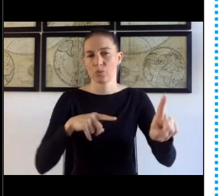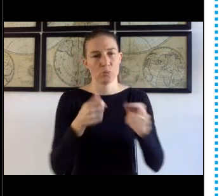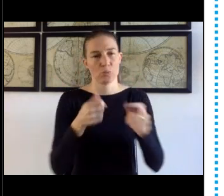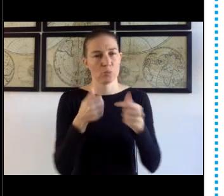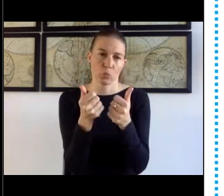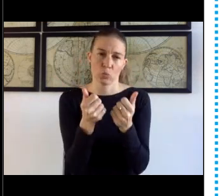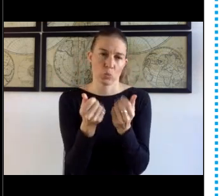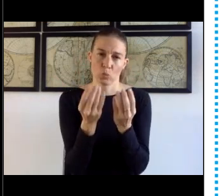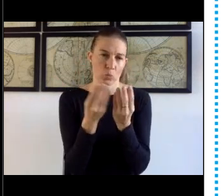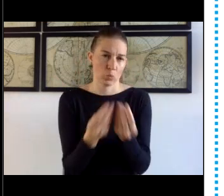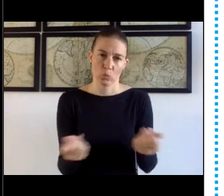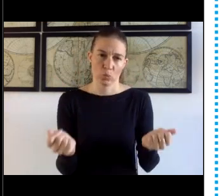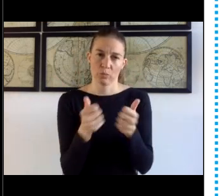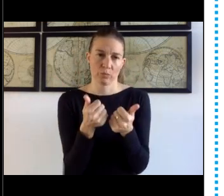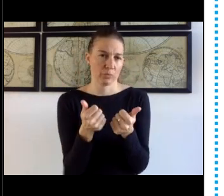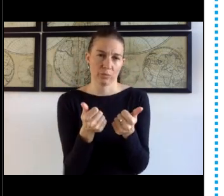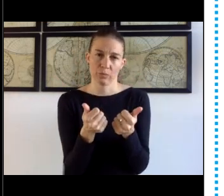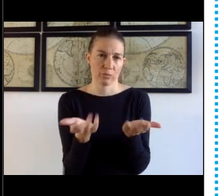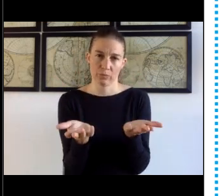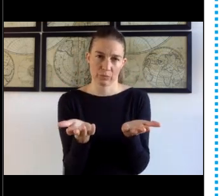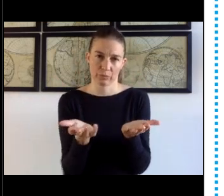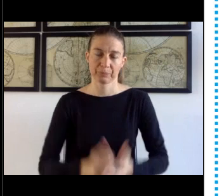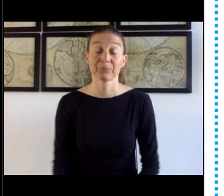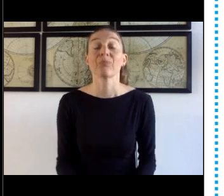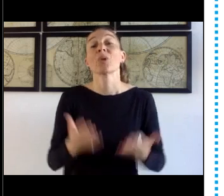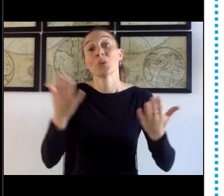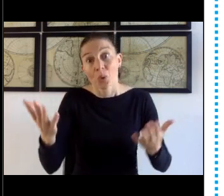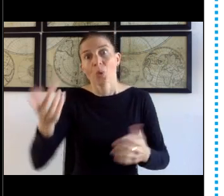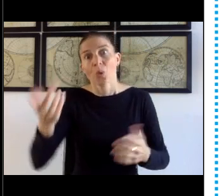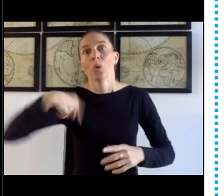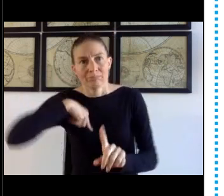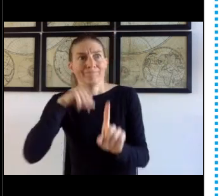So we're already lobbying actively but we need the support of Member States